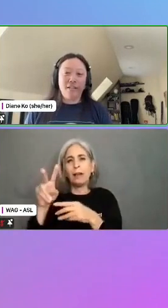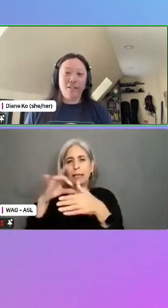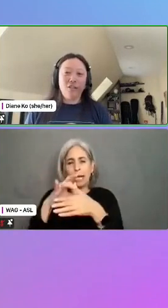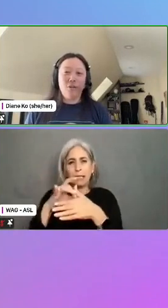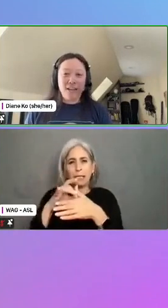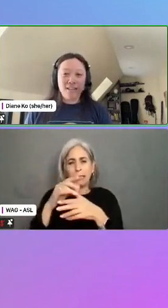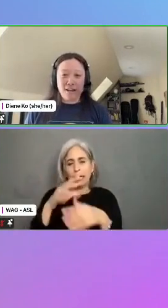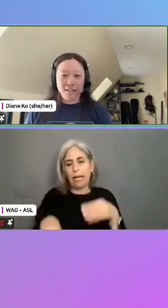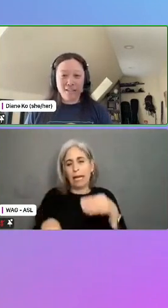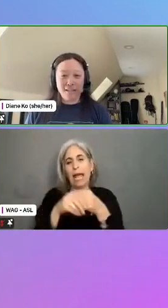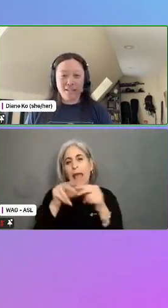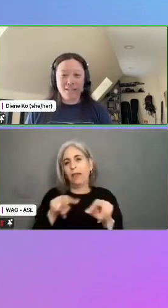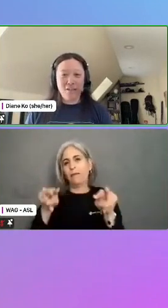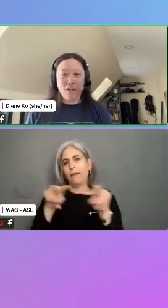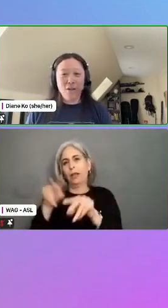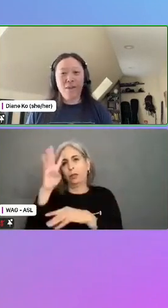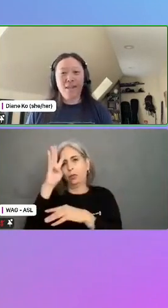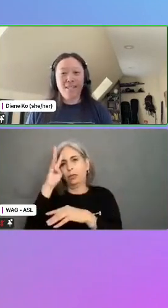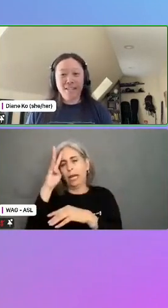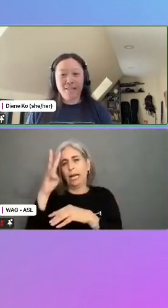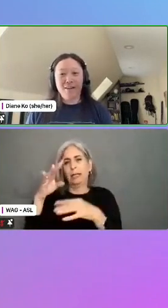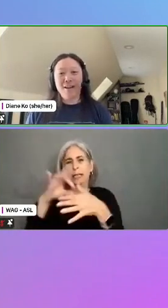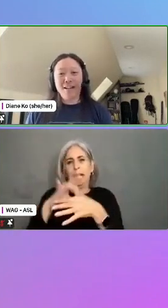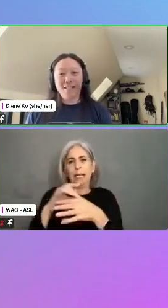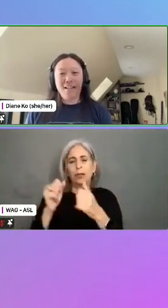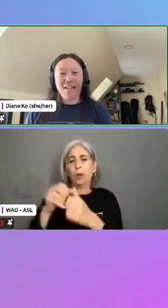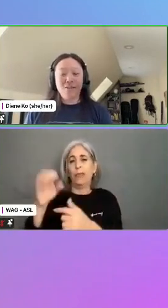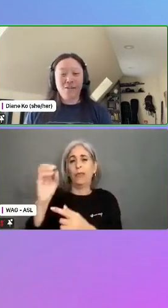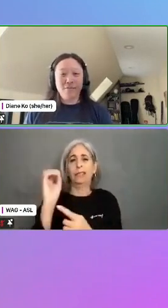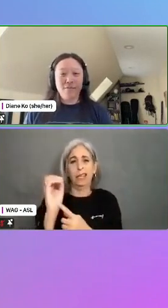sense. One way to solve this is with the React context API. So let's create a new